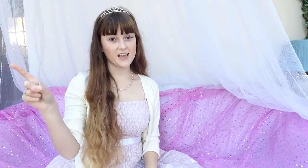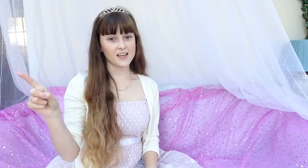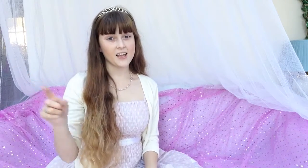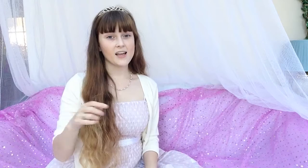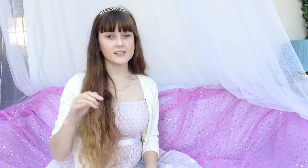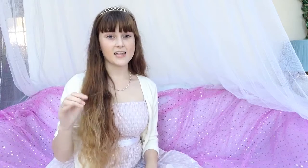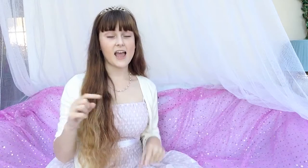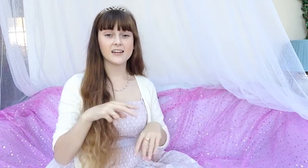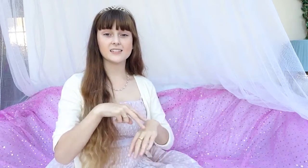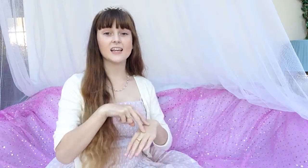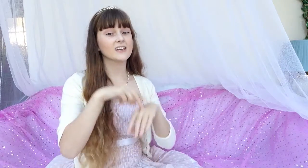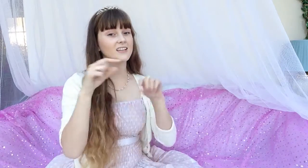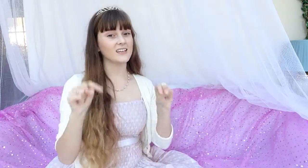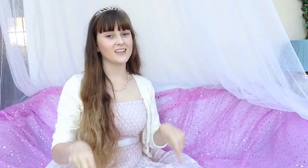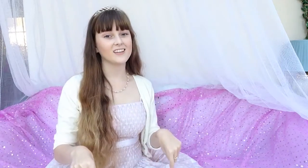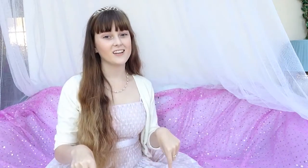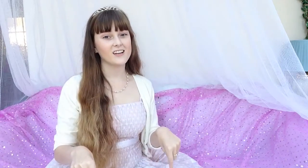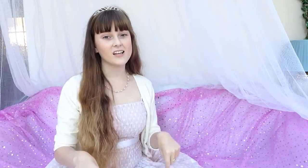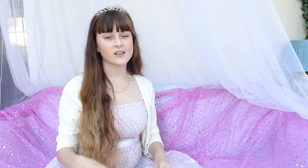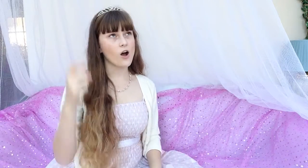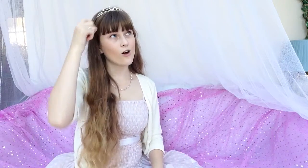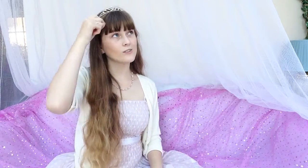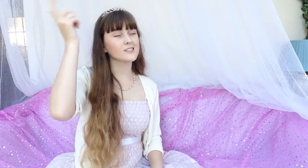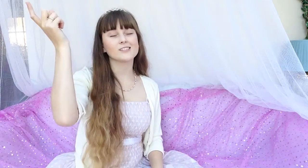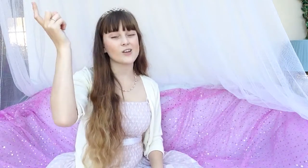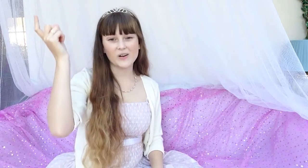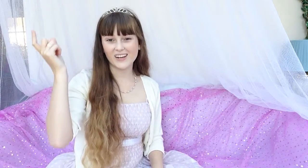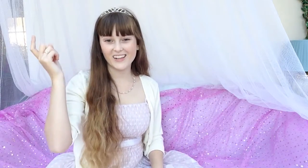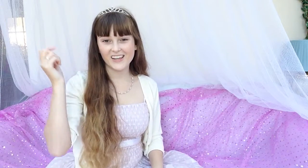Standing here, it's oh so clear